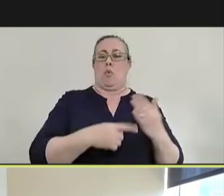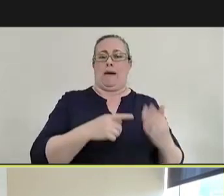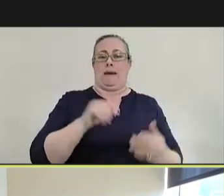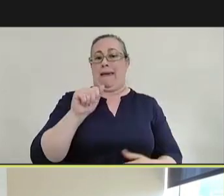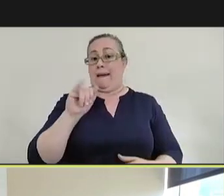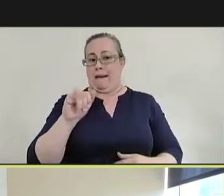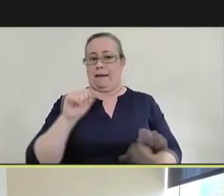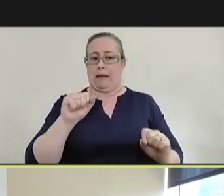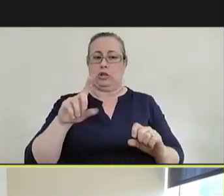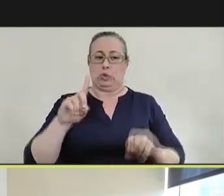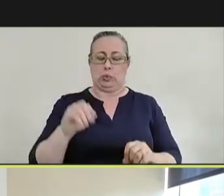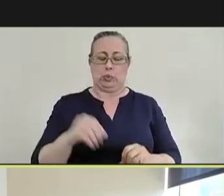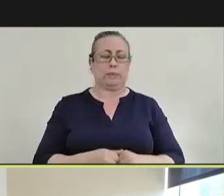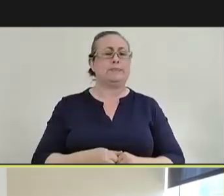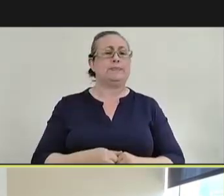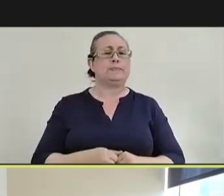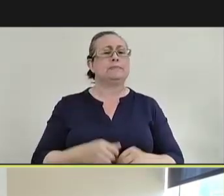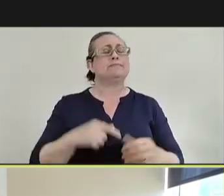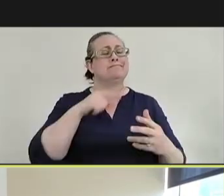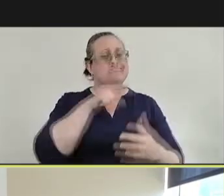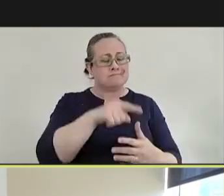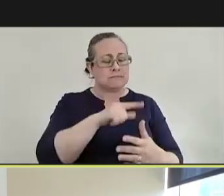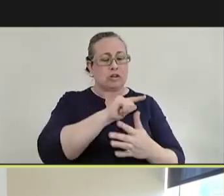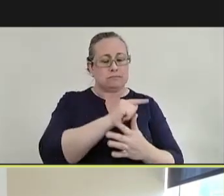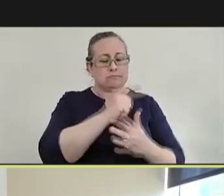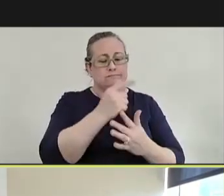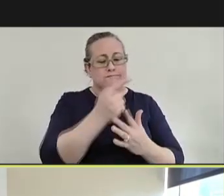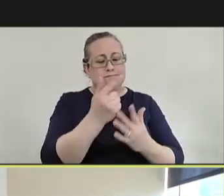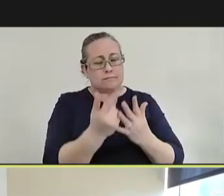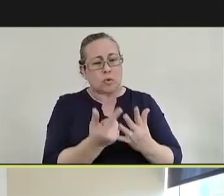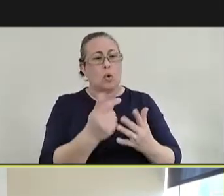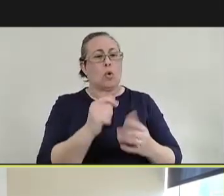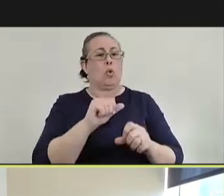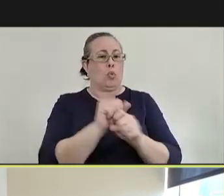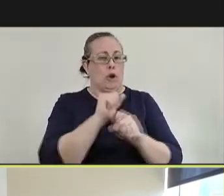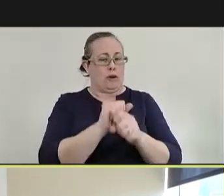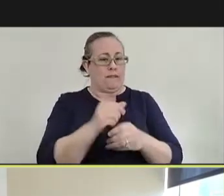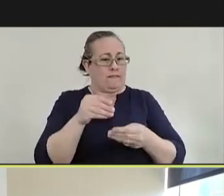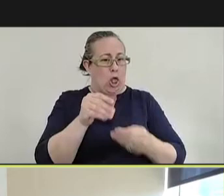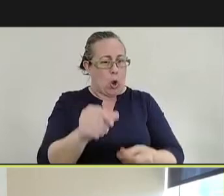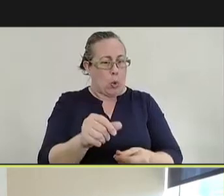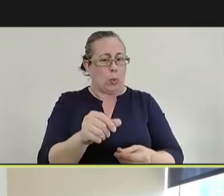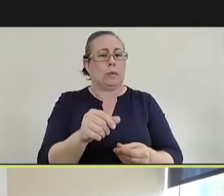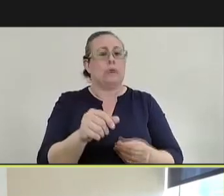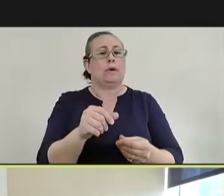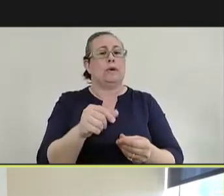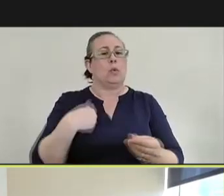development follows a sequential and structural workflow, which we dissect into four key stages.